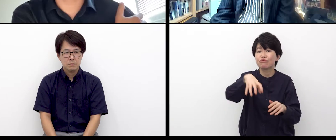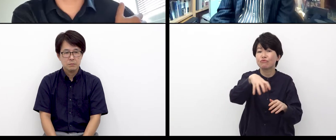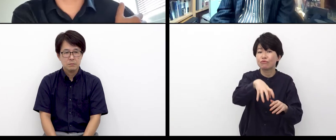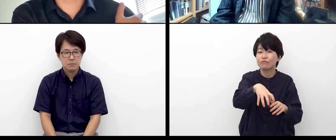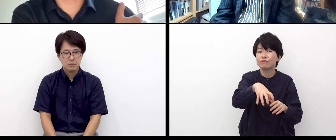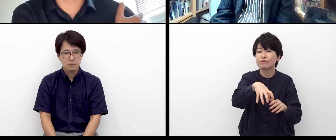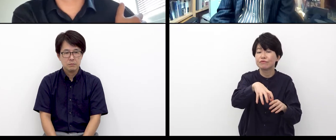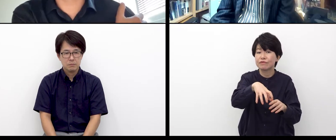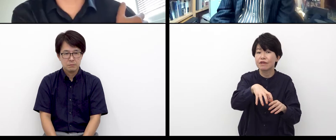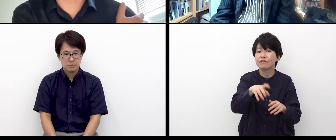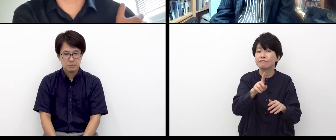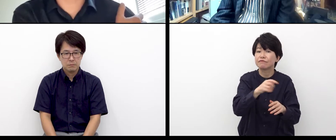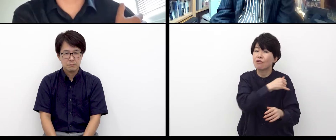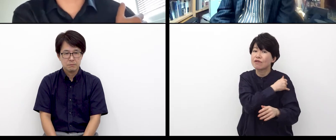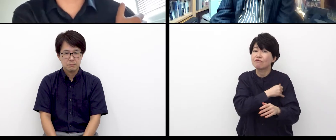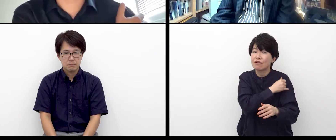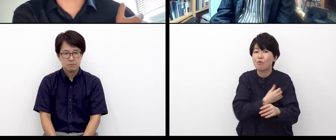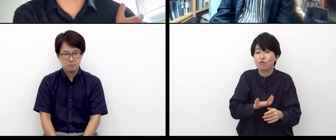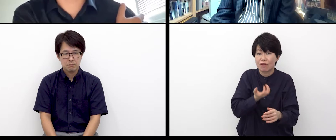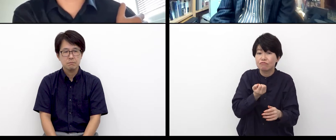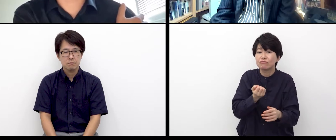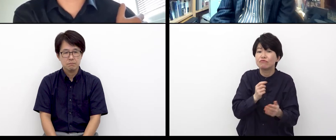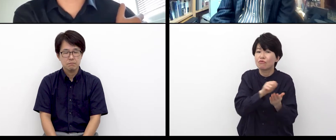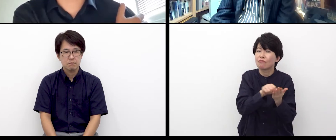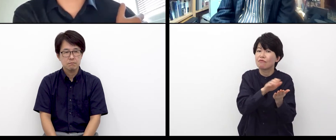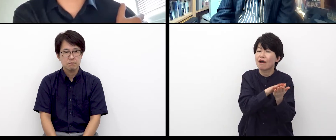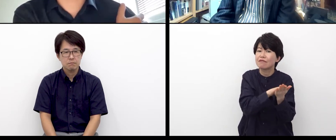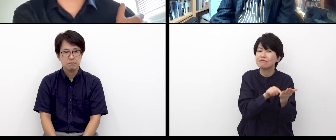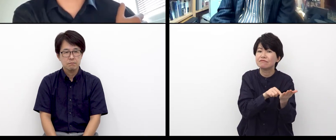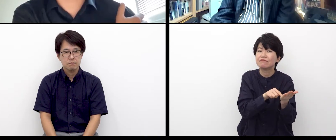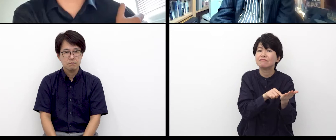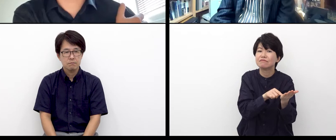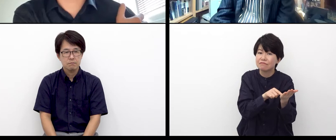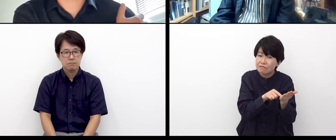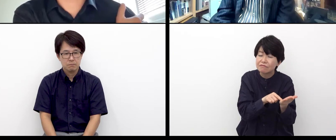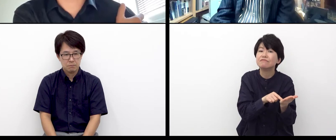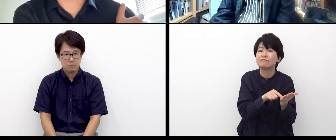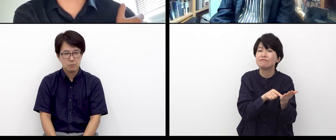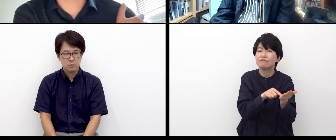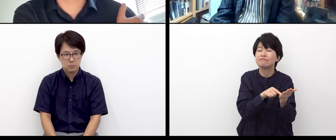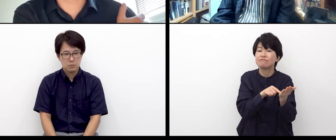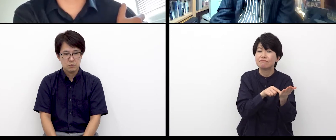I think that’s all we can say.